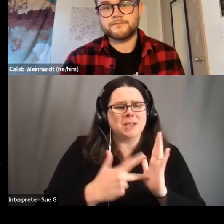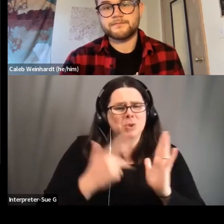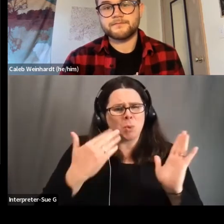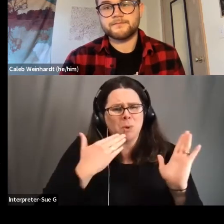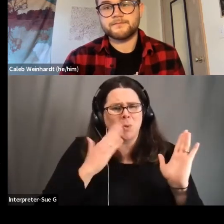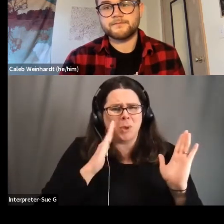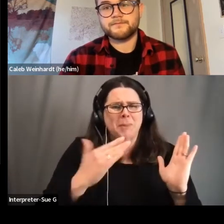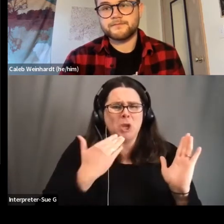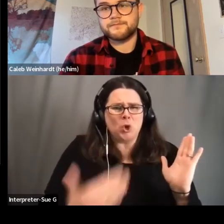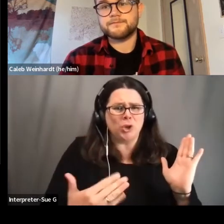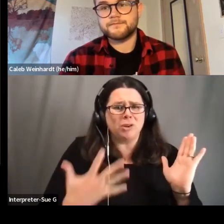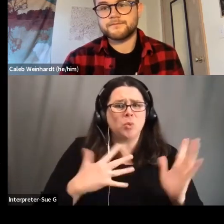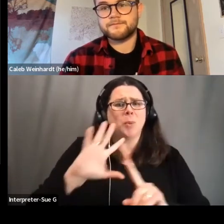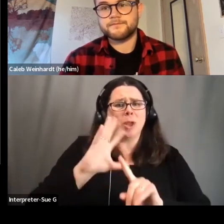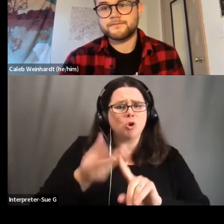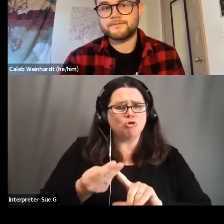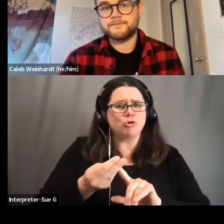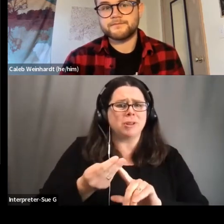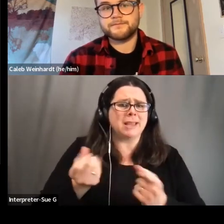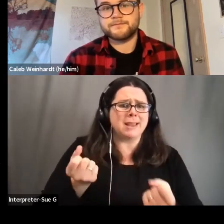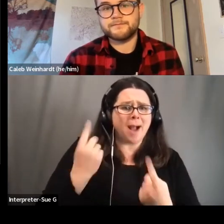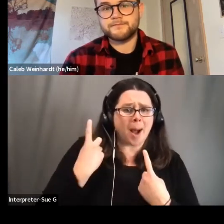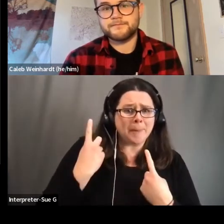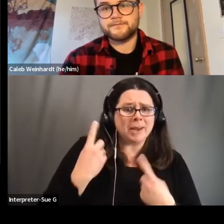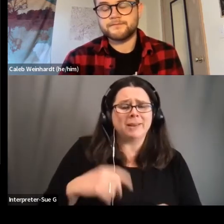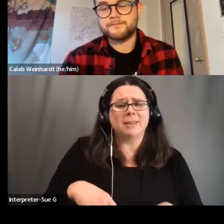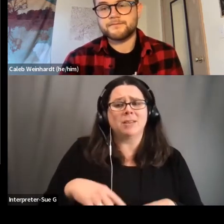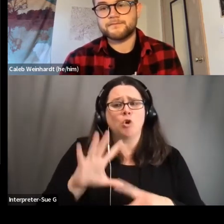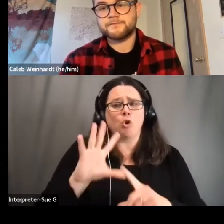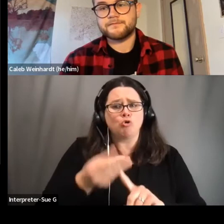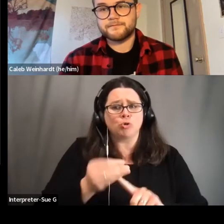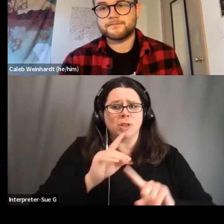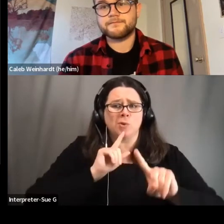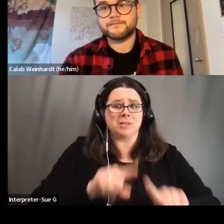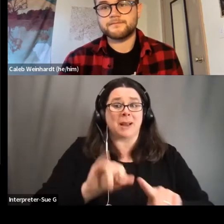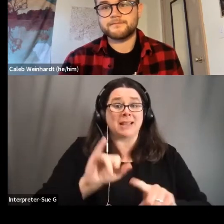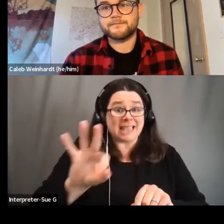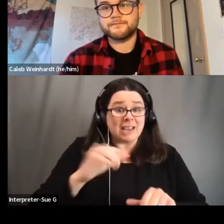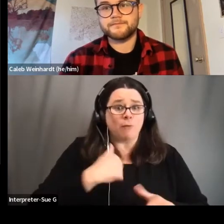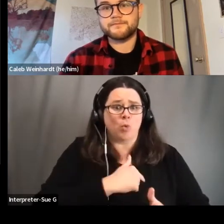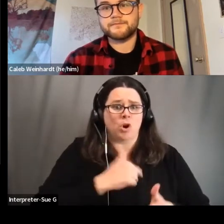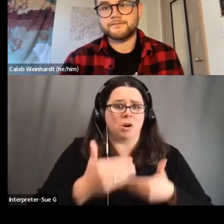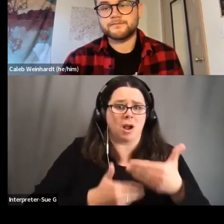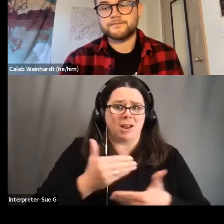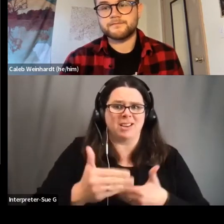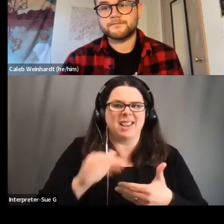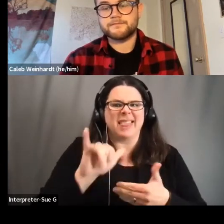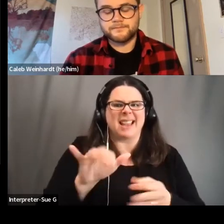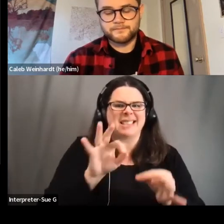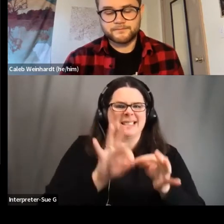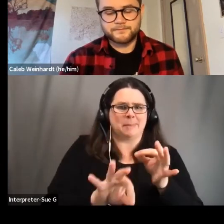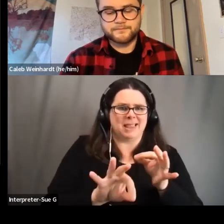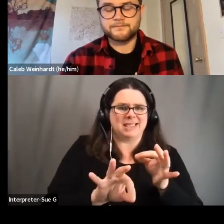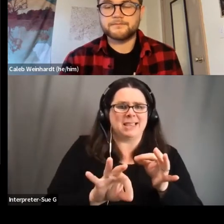We're gonna be culturally competent, we're gonna be culturally responsive if we're kind. That's a simplicity kind of way of looking at it